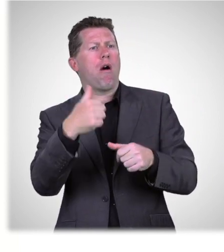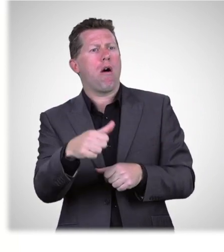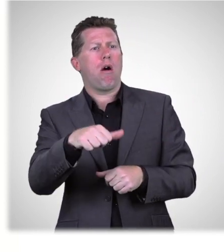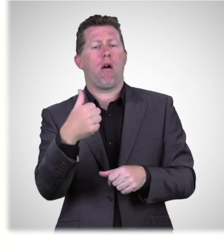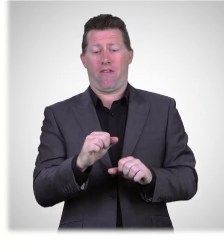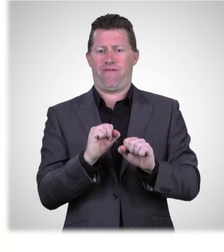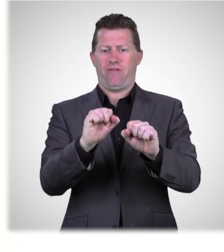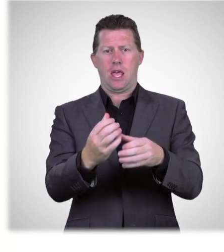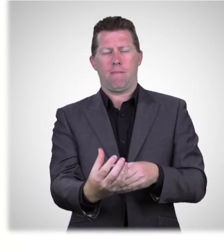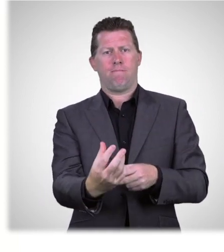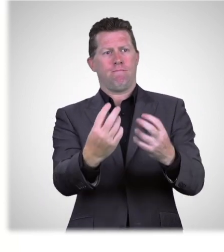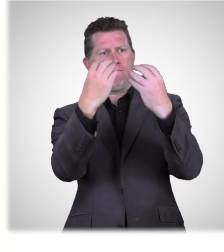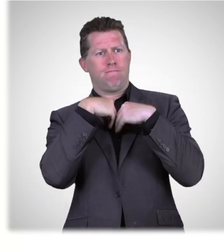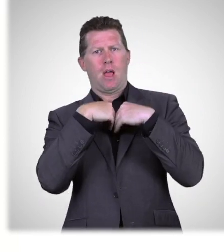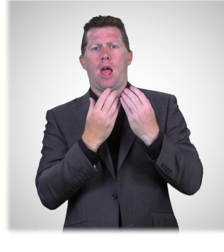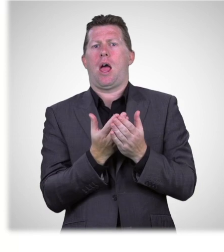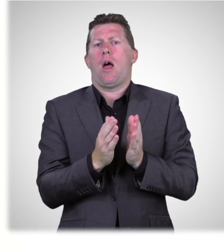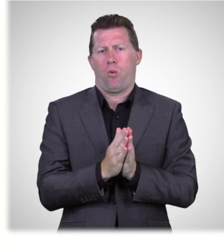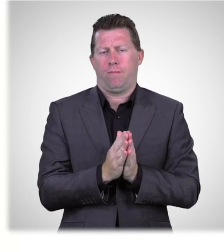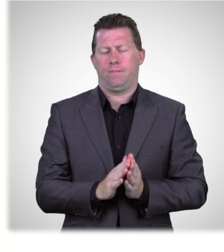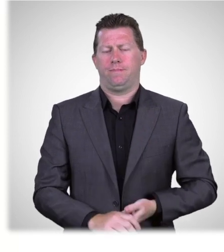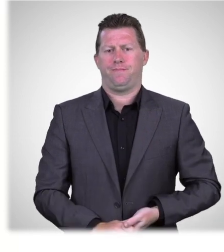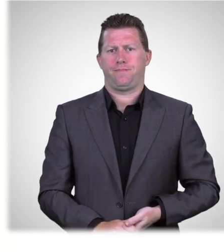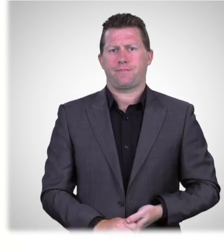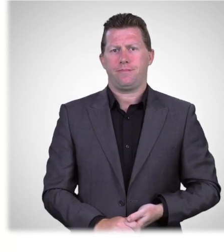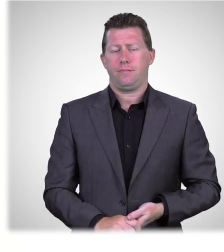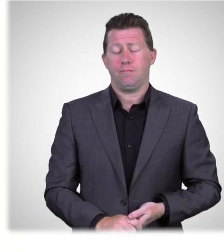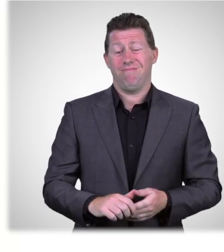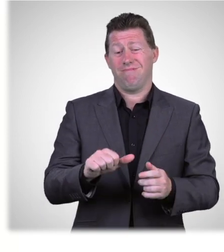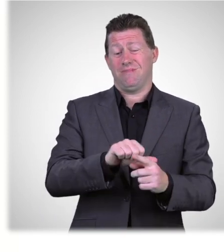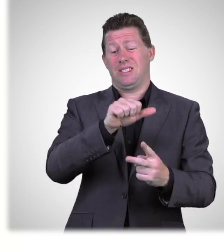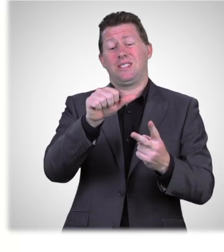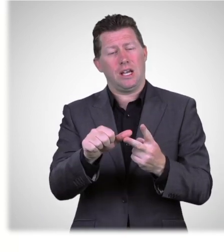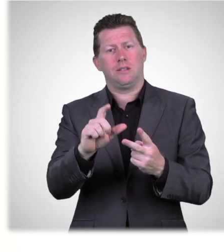if they have a preference of how they want to consume their content. The next part of